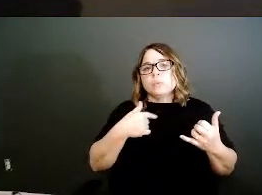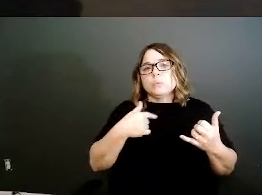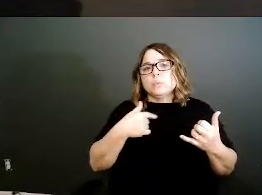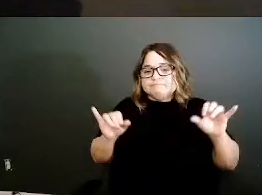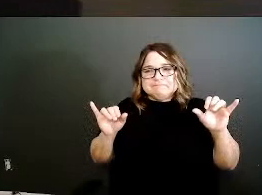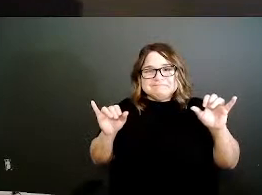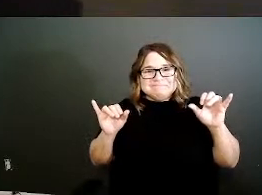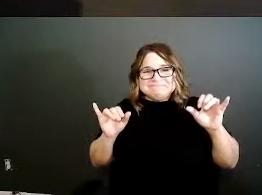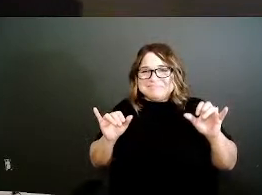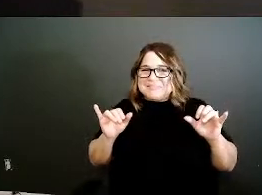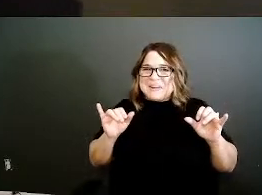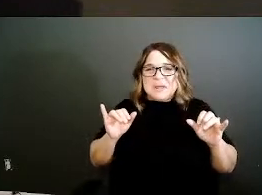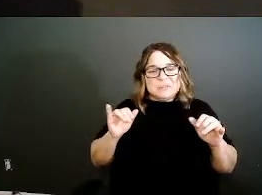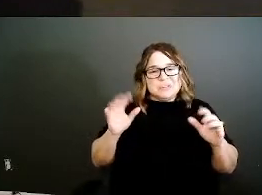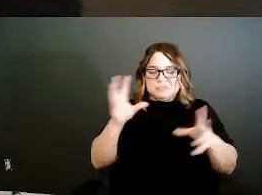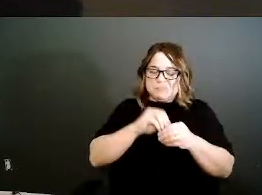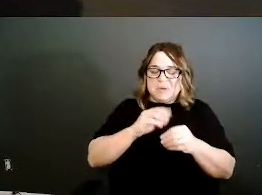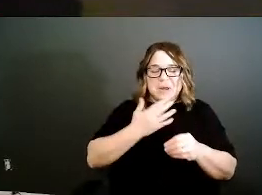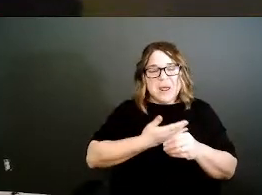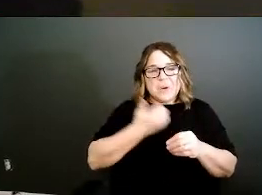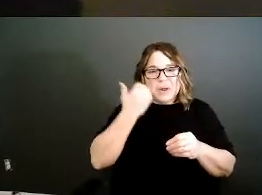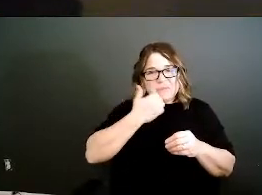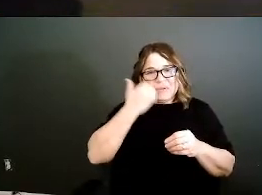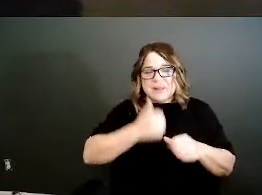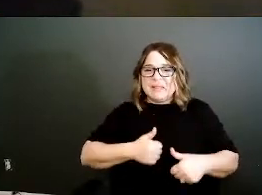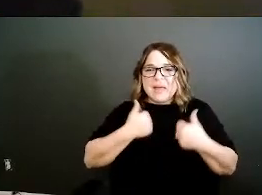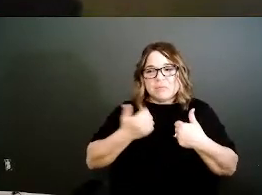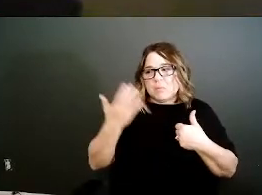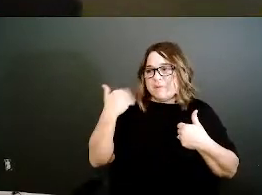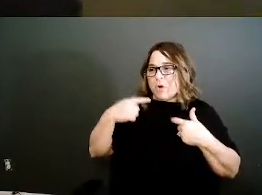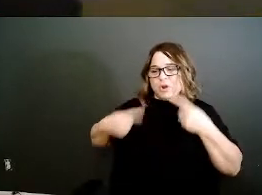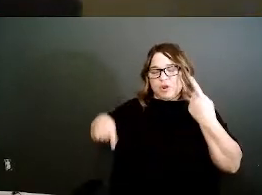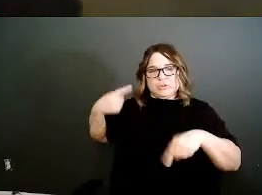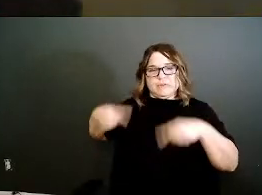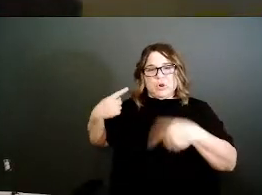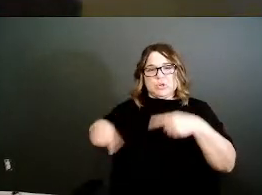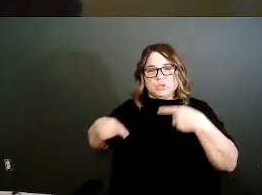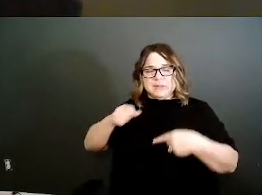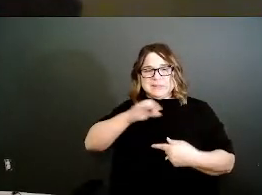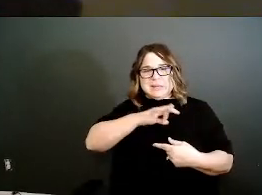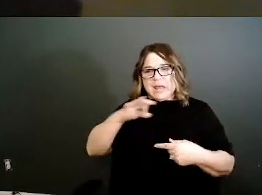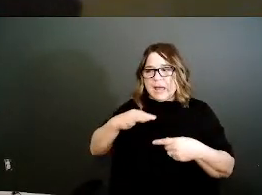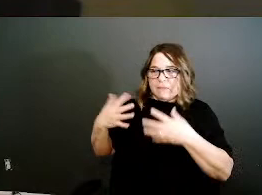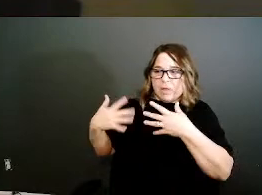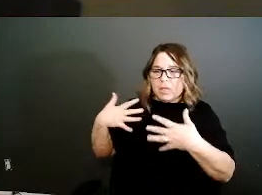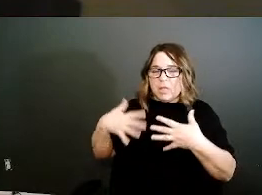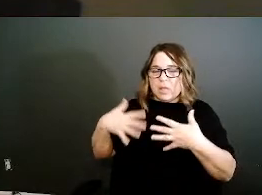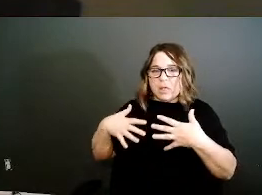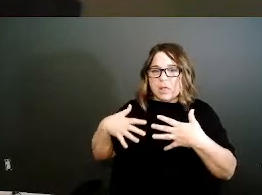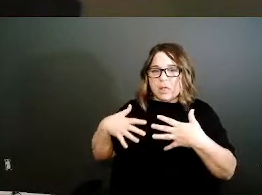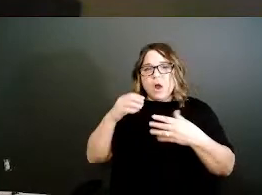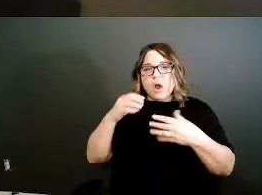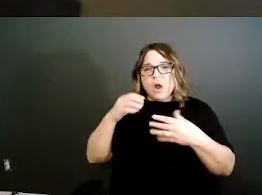INVESTMENTS, ALL OF THAT, YOU KNOW, PASSES WITHOUT DISCUSSION. THERE'S SO MUCH IN THIS BUDGET TO REALLY BE PROUD OF AND A LOT OF THINGS TO BE WORKED